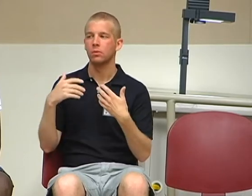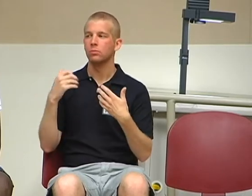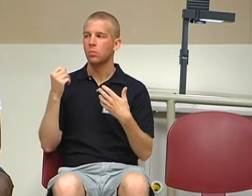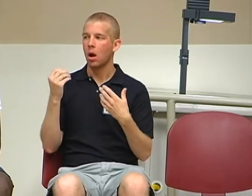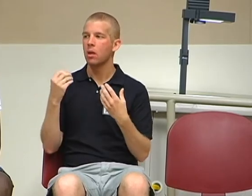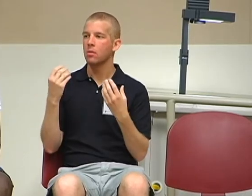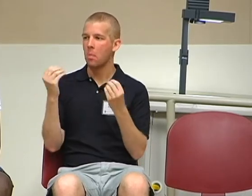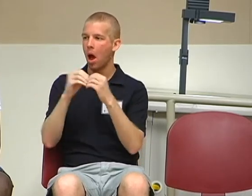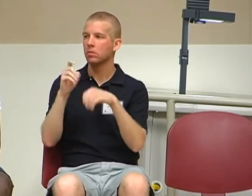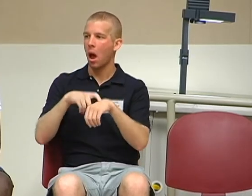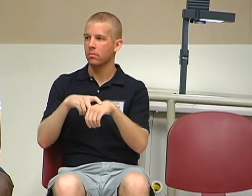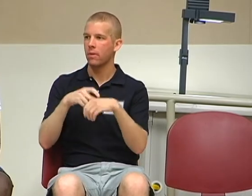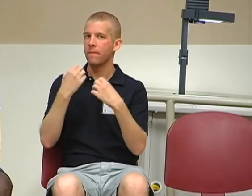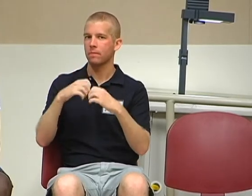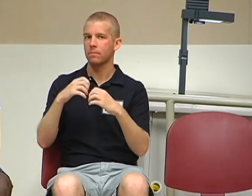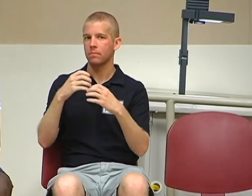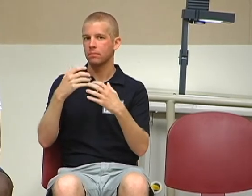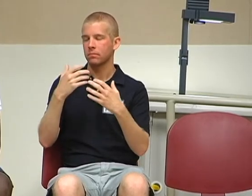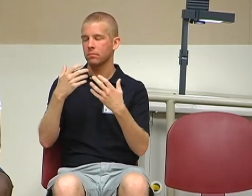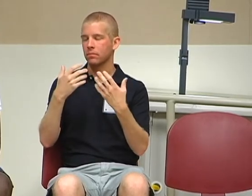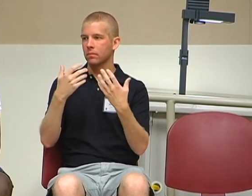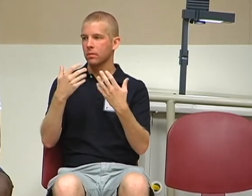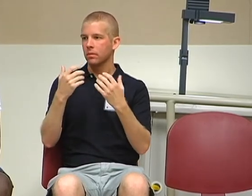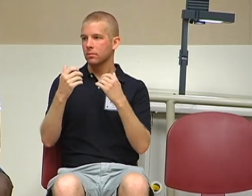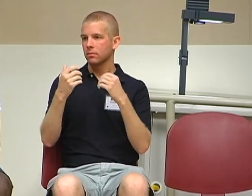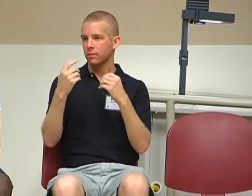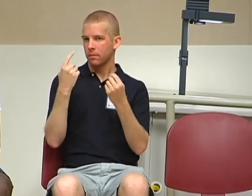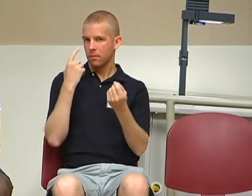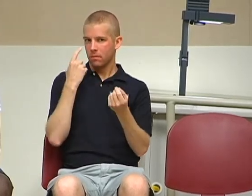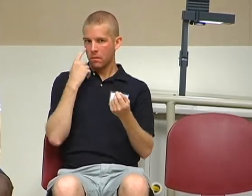and the professor was always very flexible at repeating himself, so people took the time